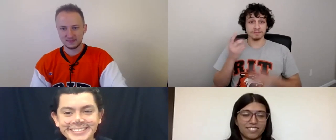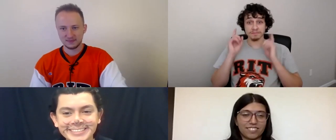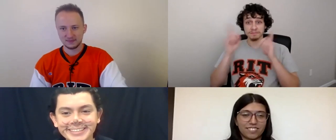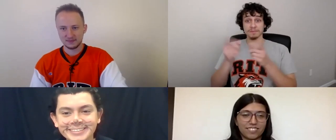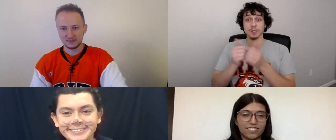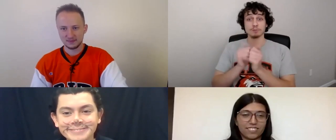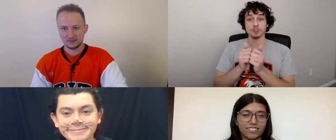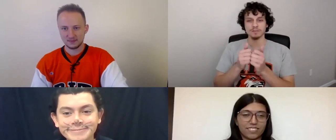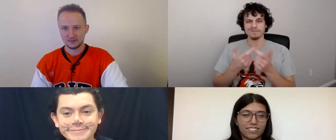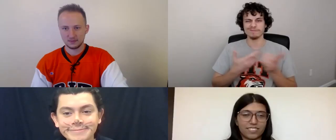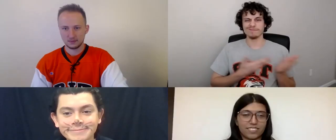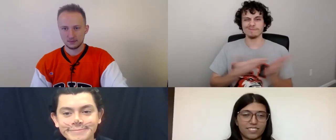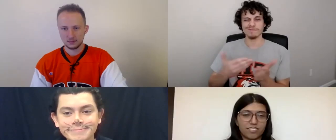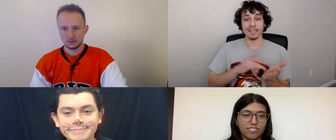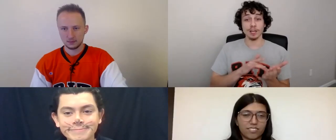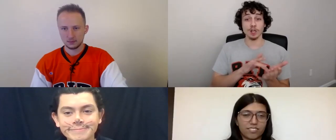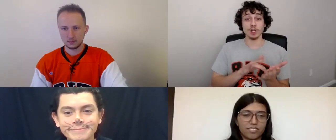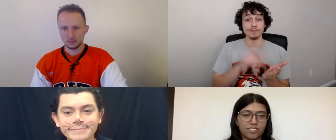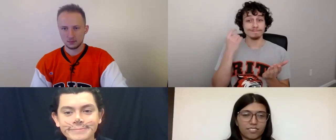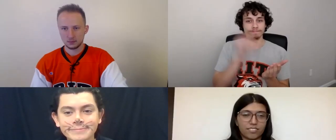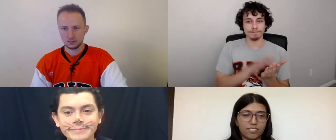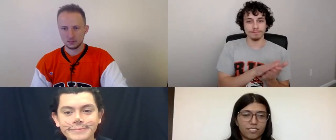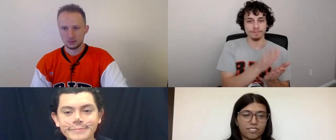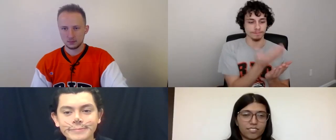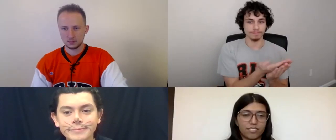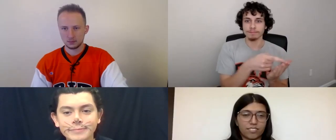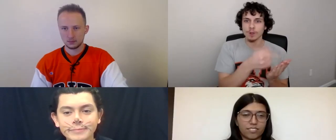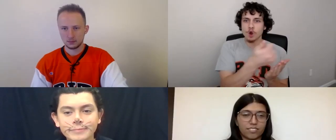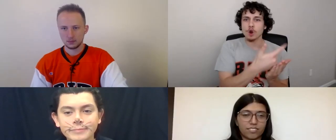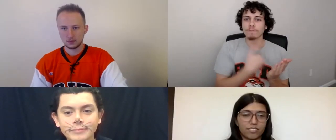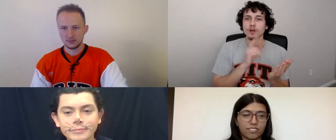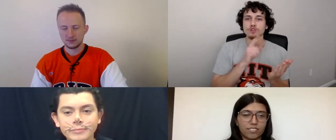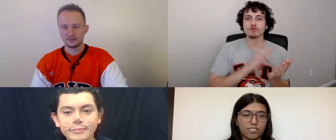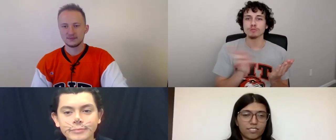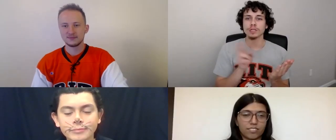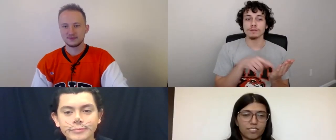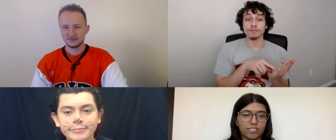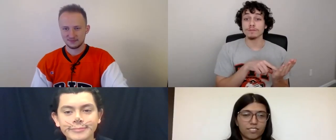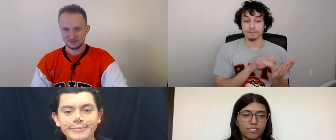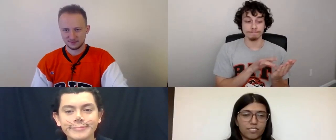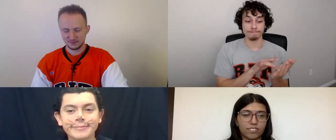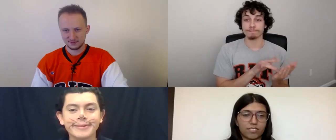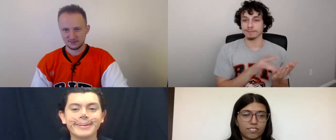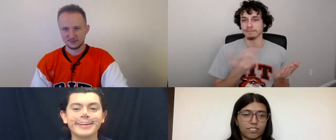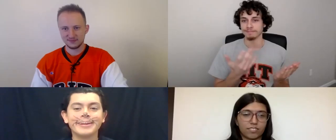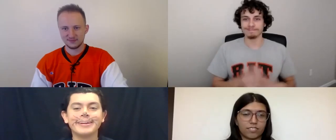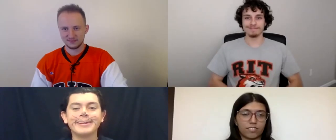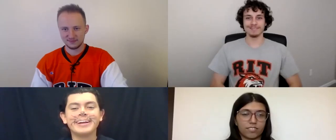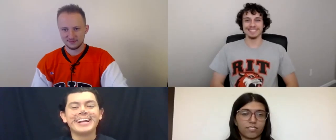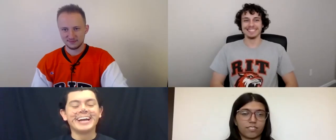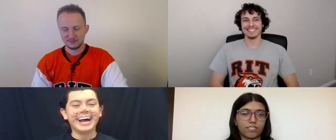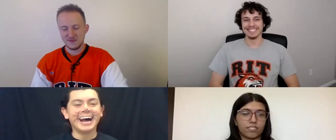Vladimir: Well, when you go to the competition, bring with you a calculator, and on the back: all of the answers.